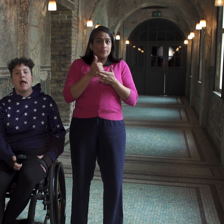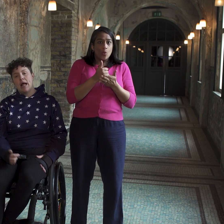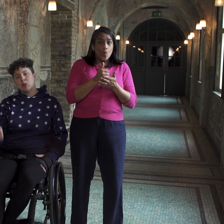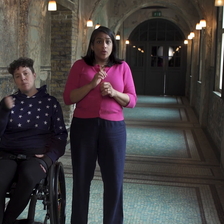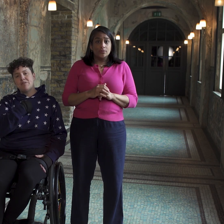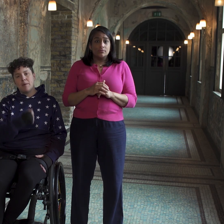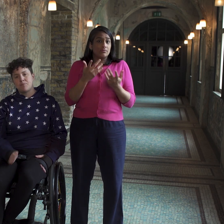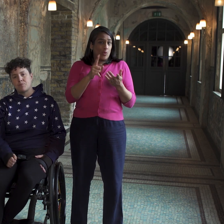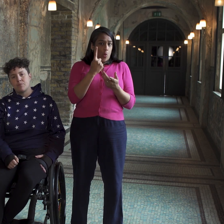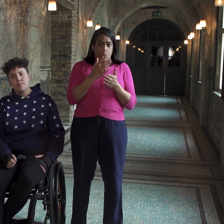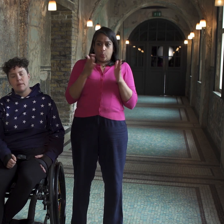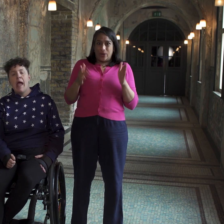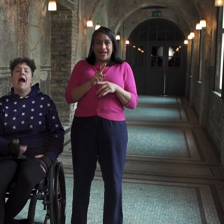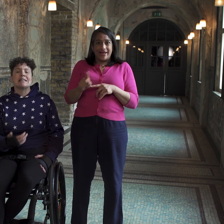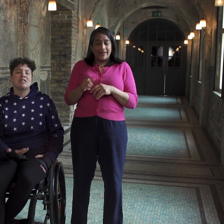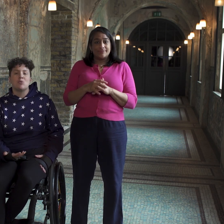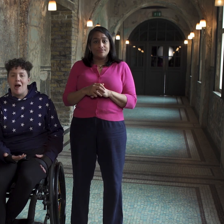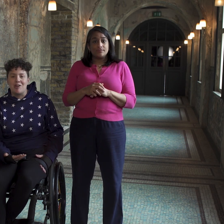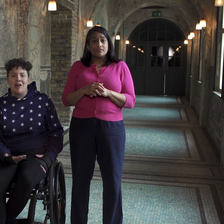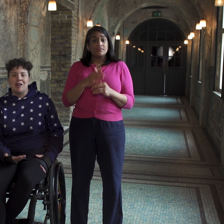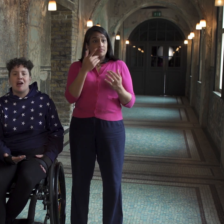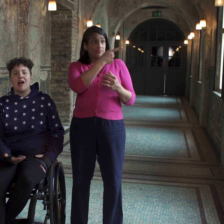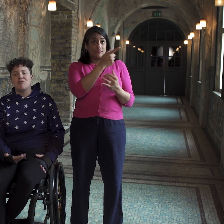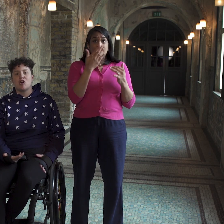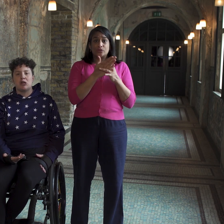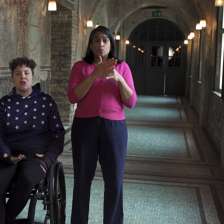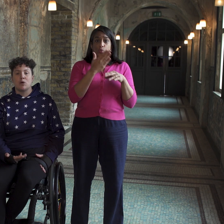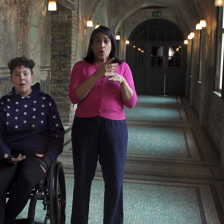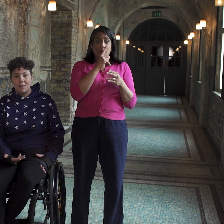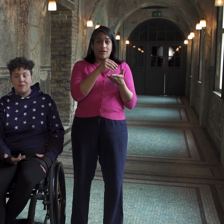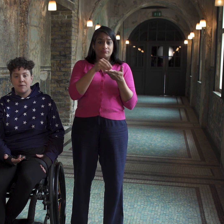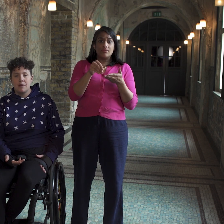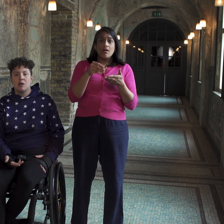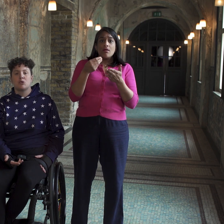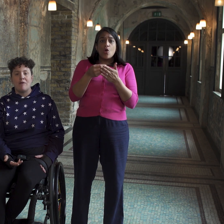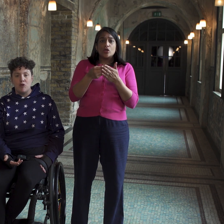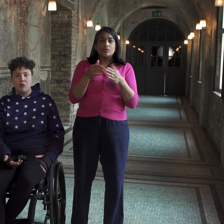biscuit, hedgehog, biscuit Access to Work can cover the costs of equipment,